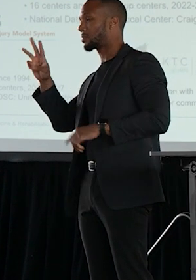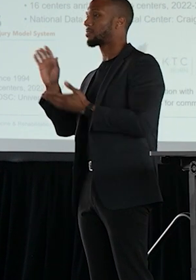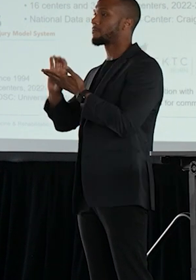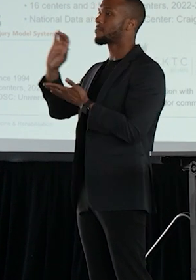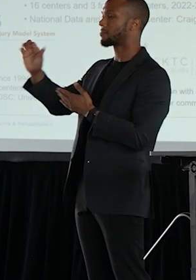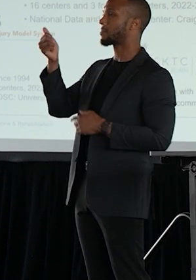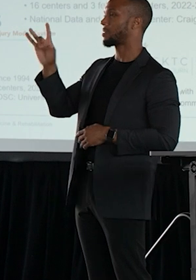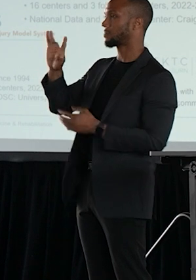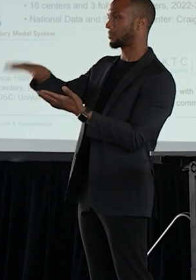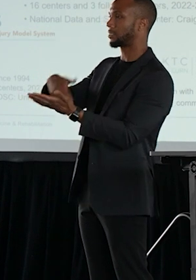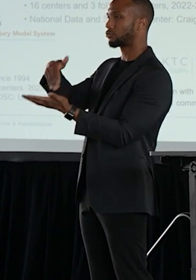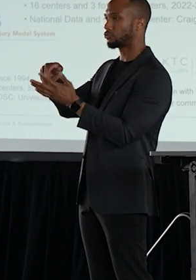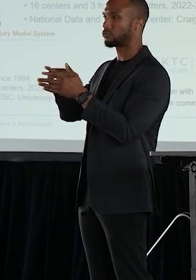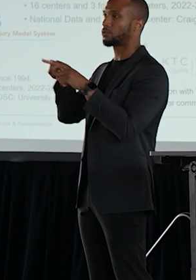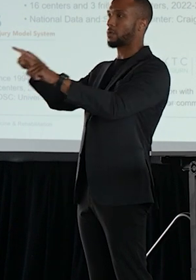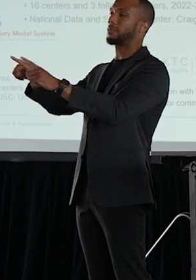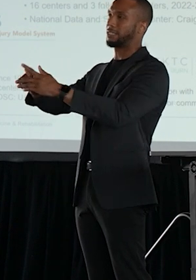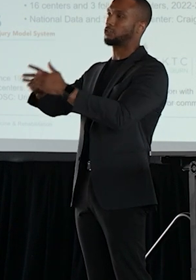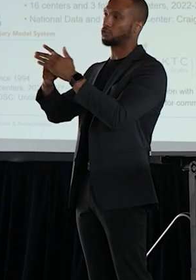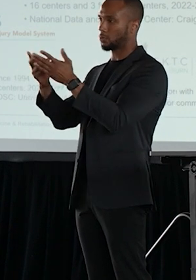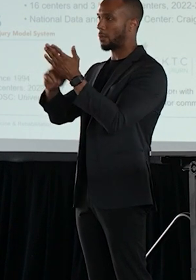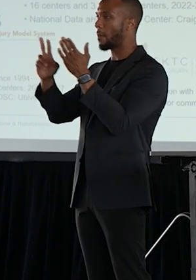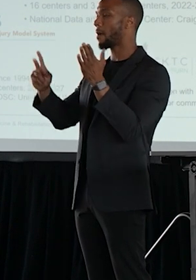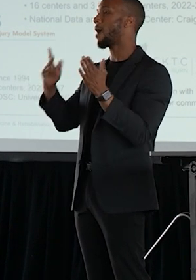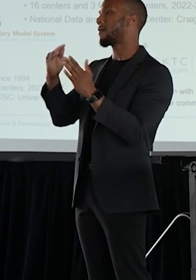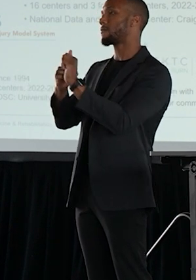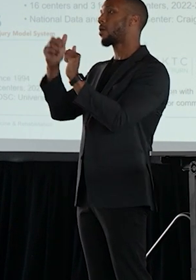doing initial enrollment, also follow up. And we also have five